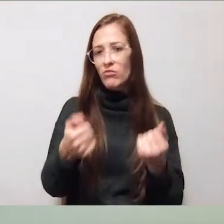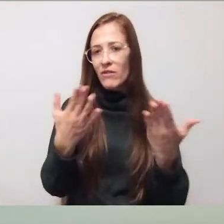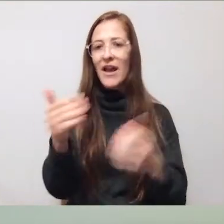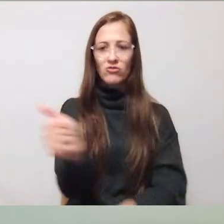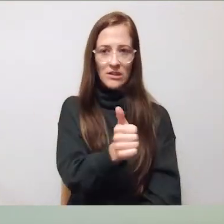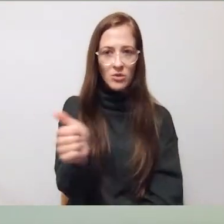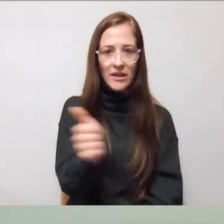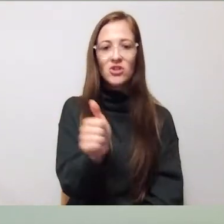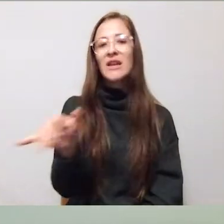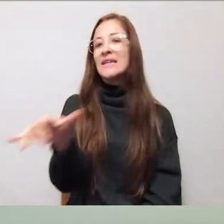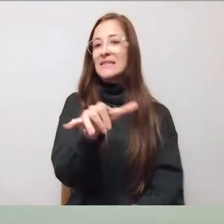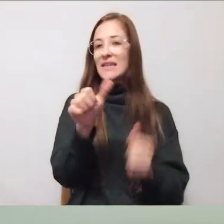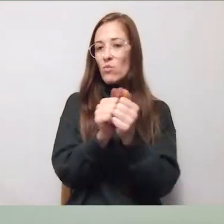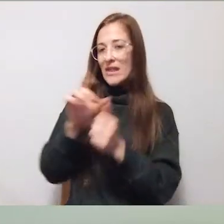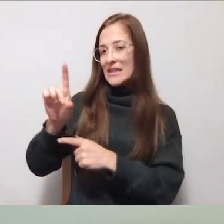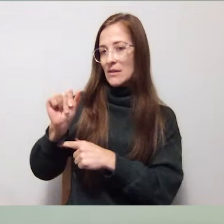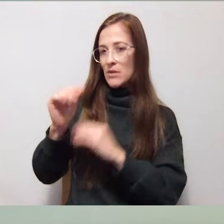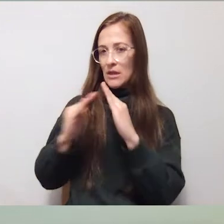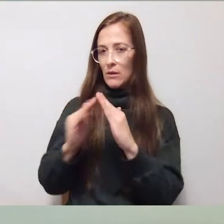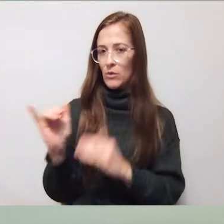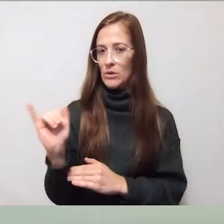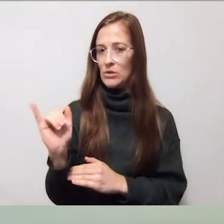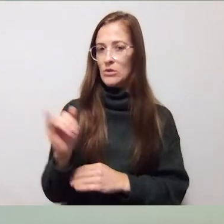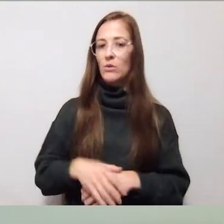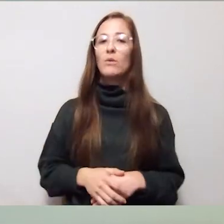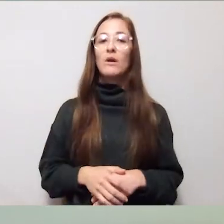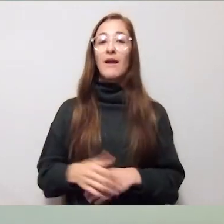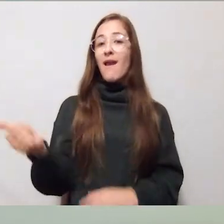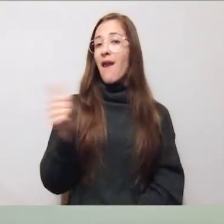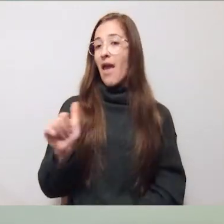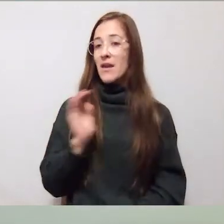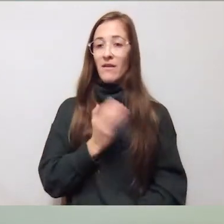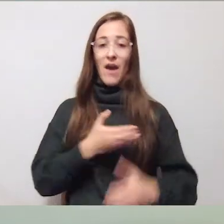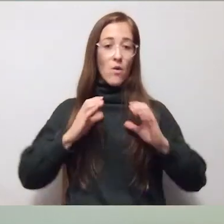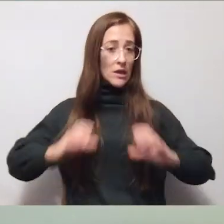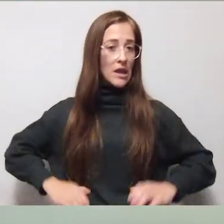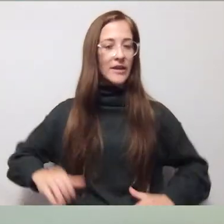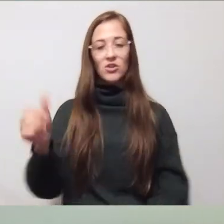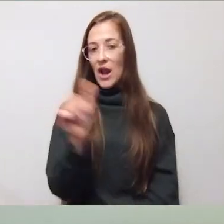The same thing happened in the disability community. And then any of our clients or anyone in the disability community